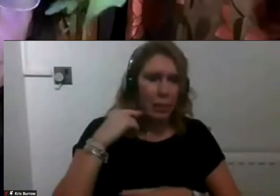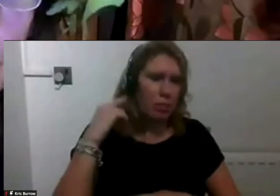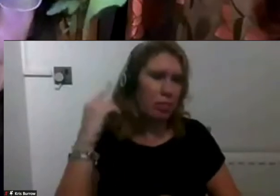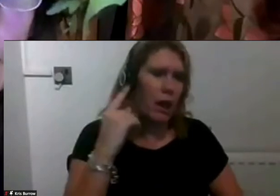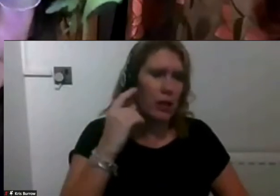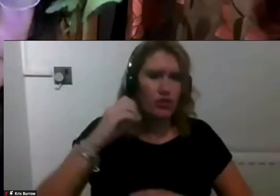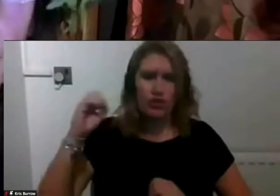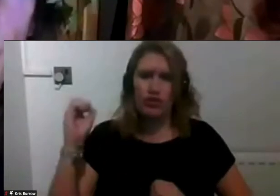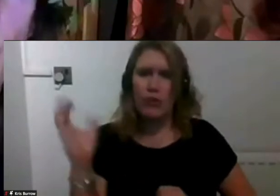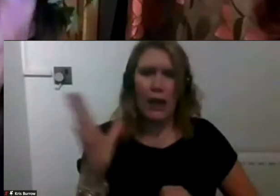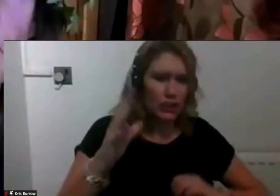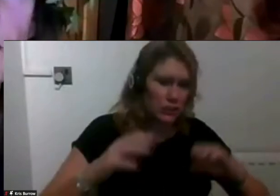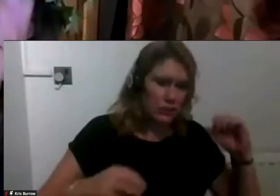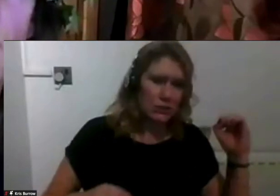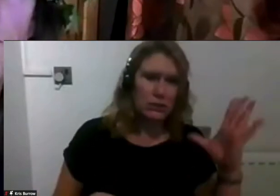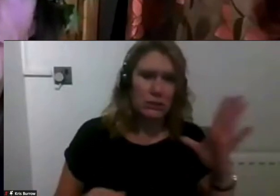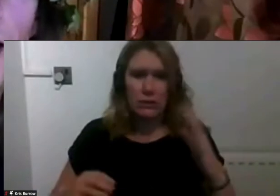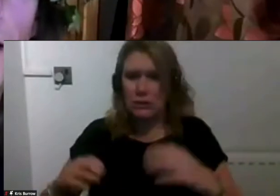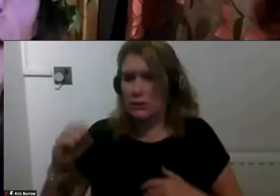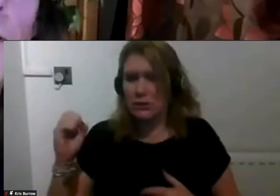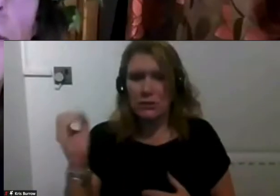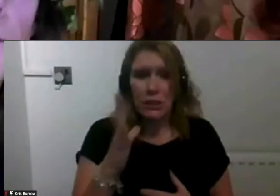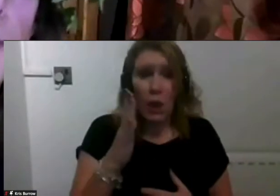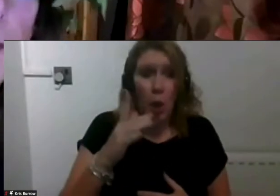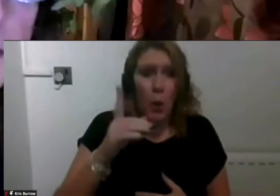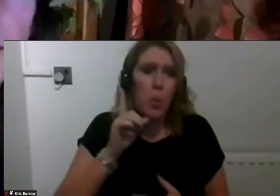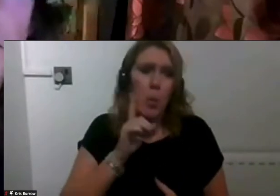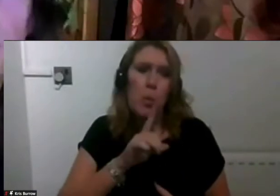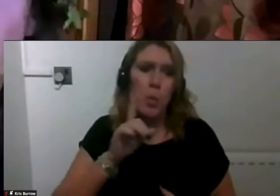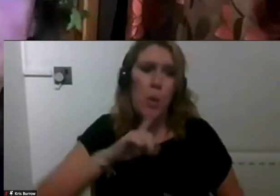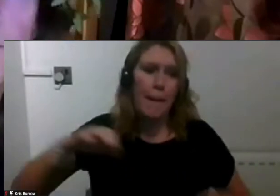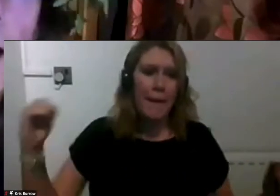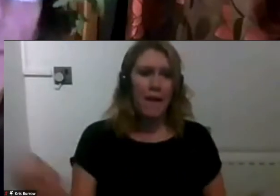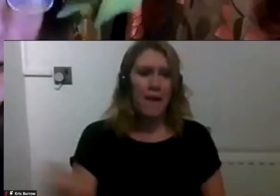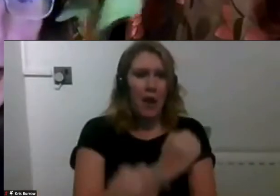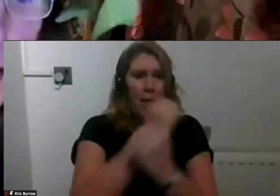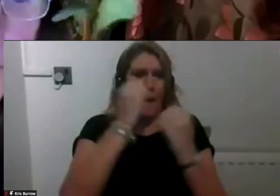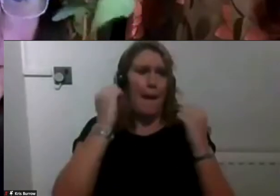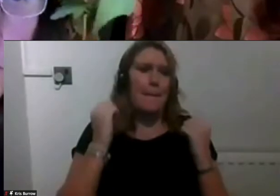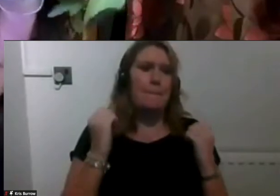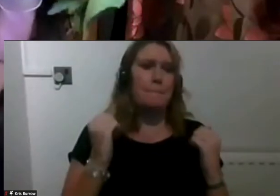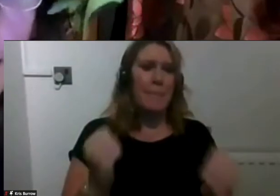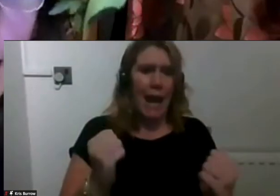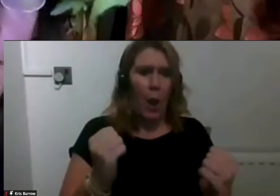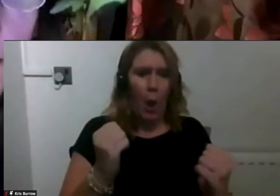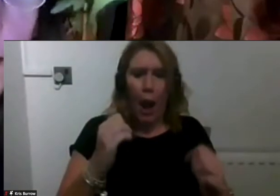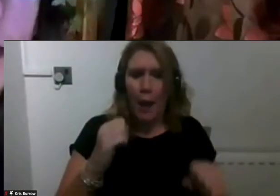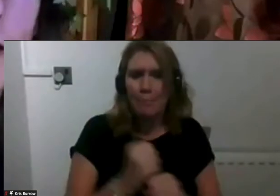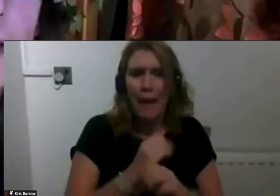Mighty cavalcade, women of power, Tha mihtigan wif, make everyone cower.